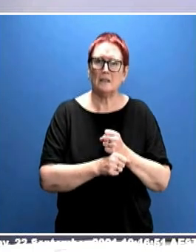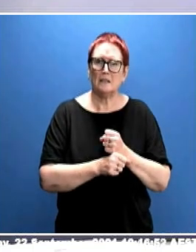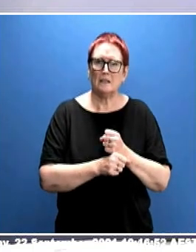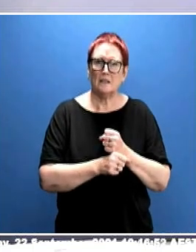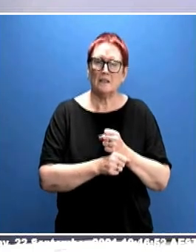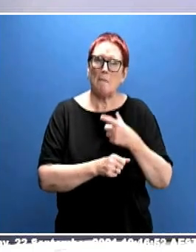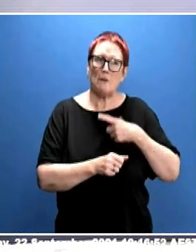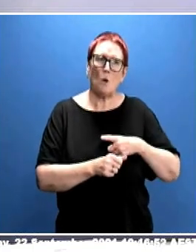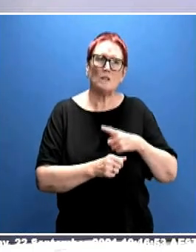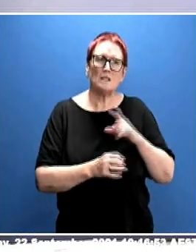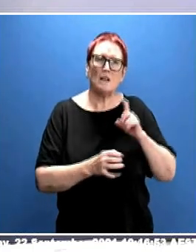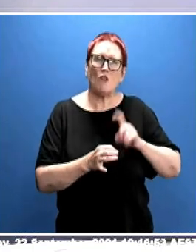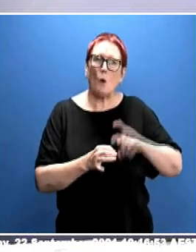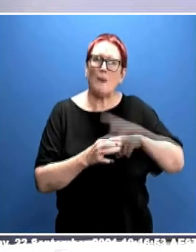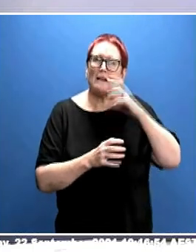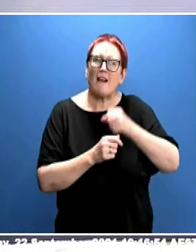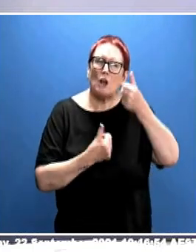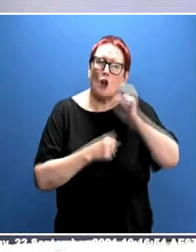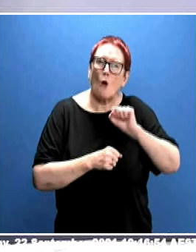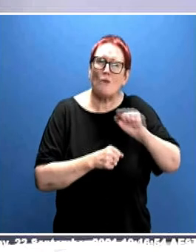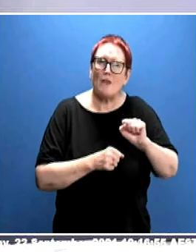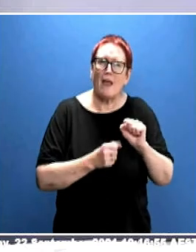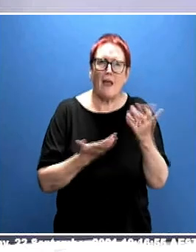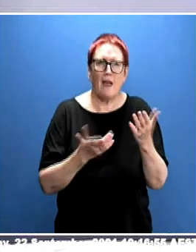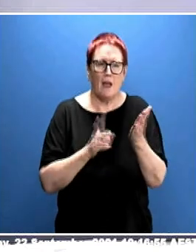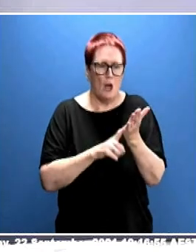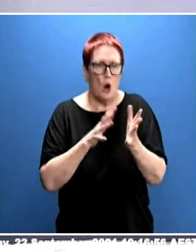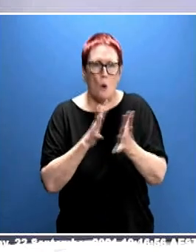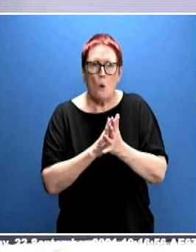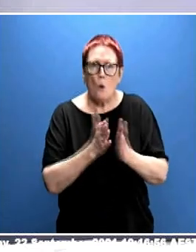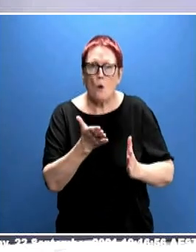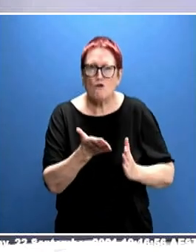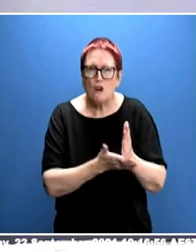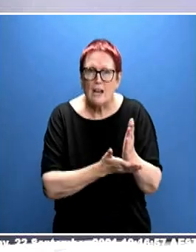about legal rights and entitlements, individuals in that position can get